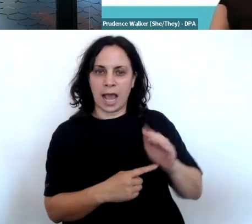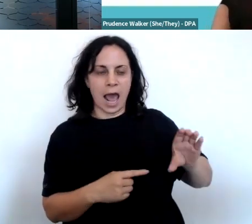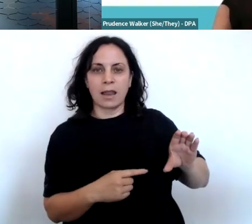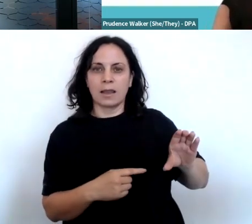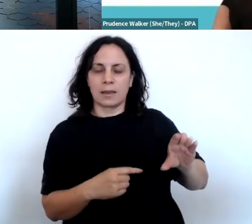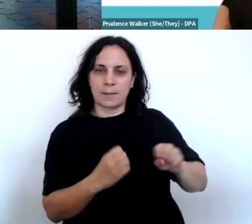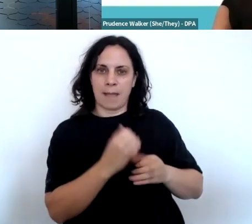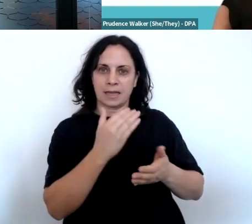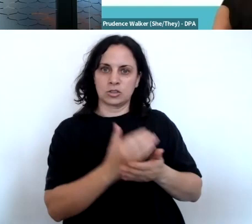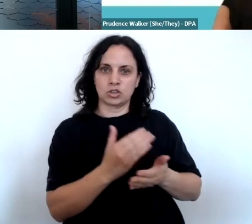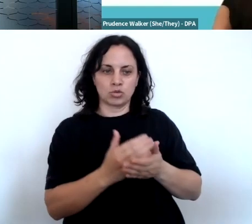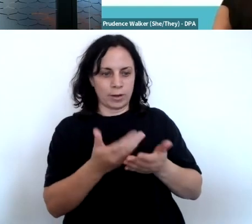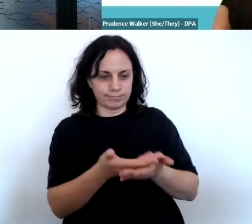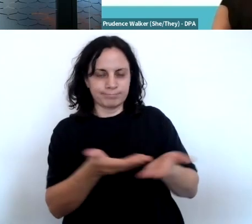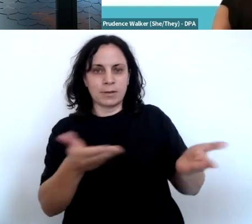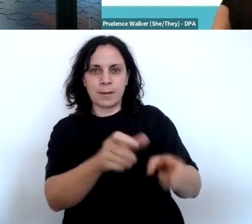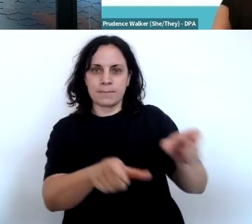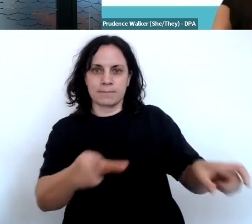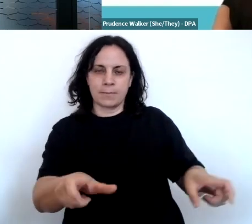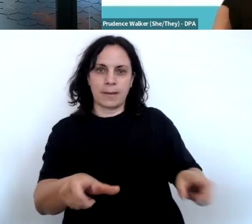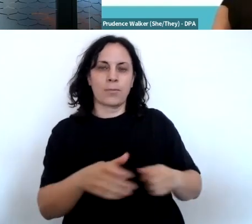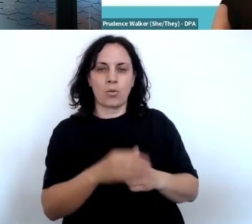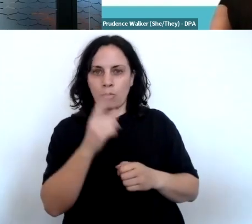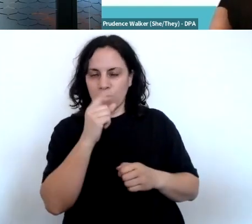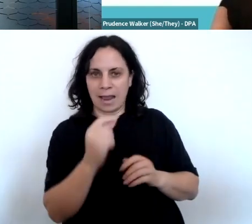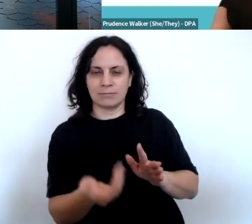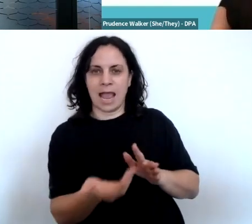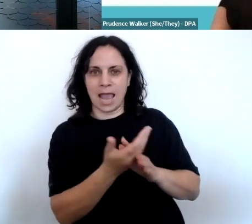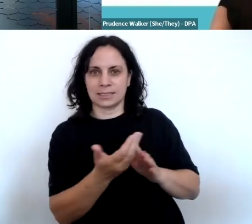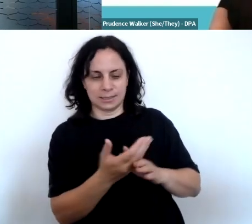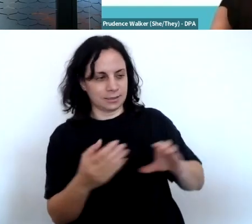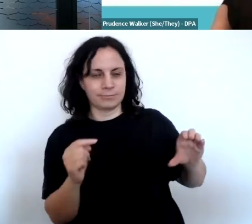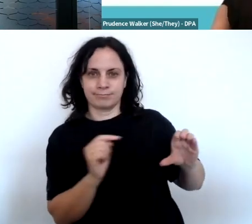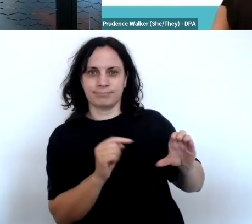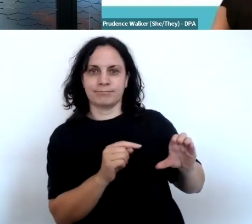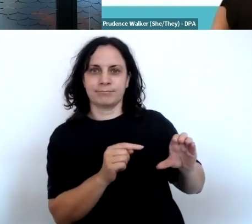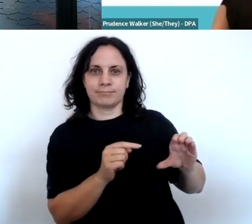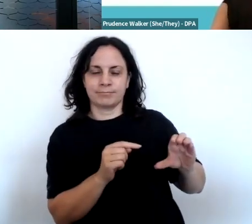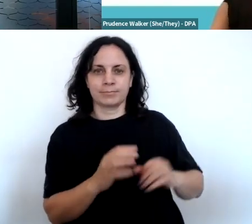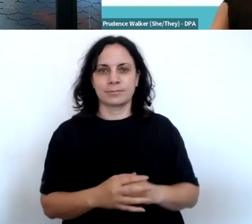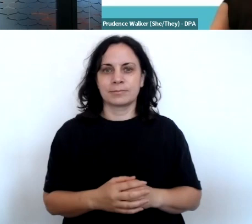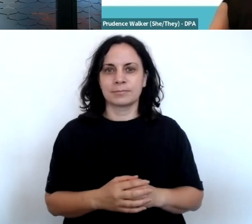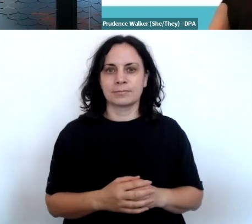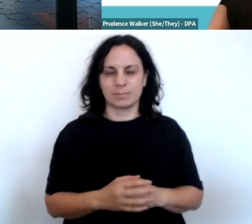and the $100 million sounds like a lot of money, but it’s a start.